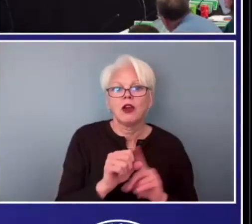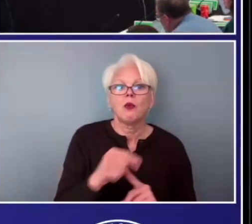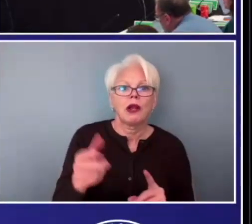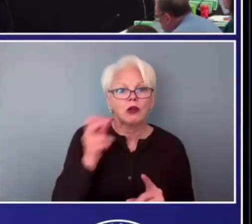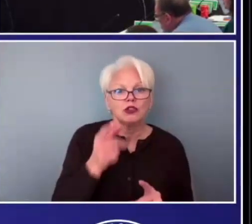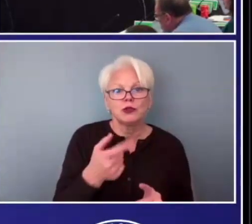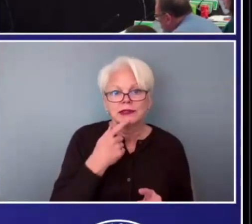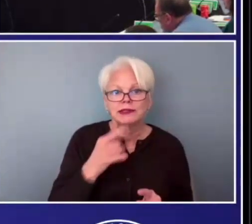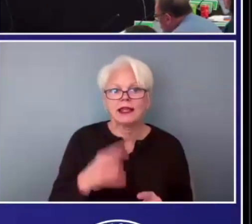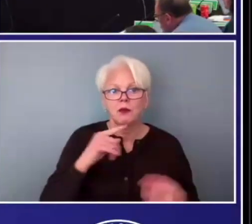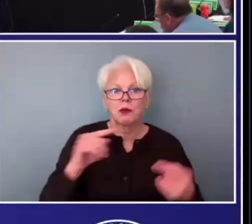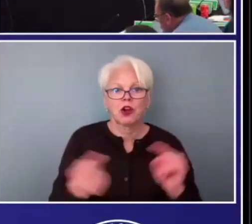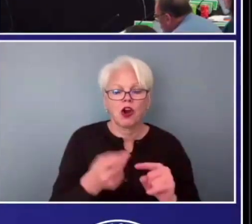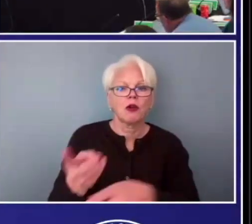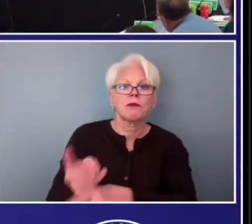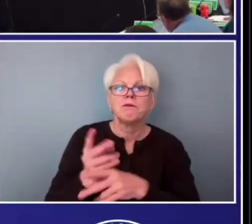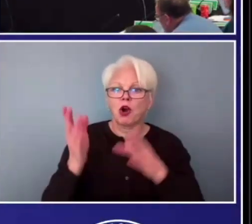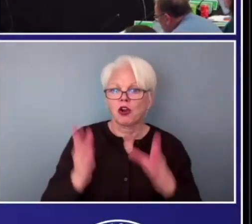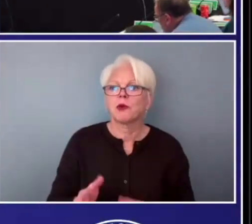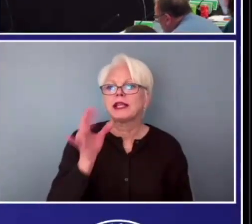would be harming borrowers if we allowed a